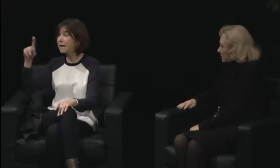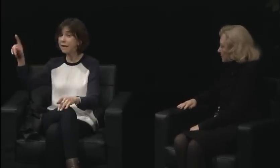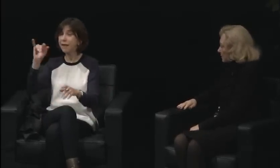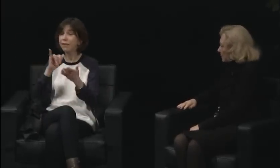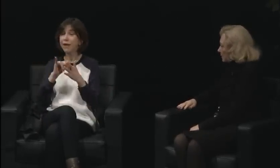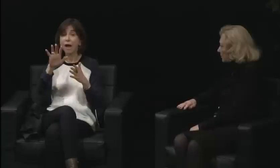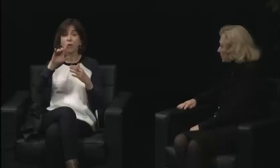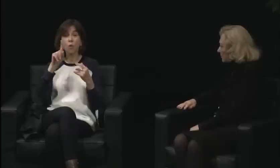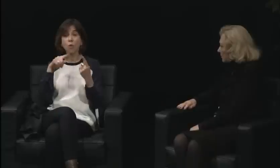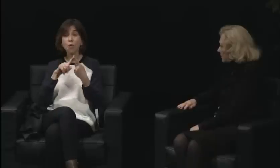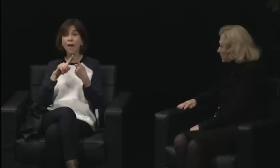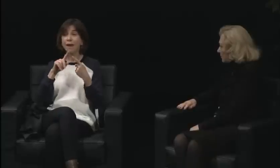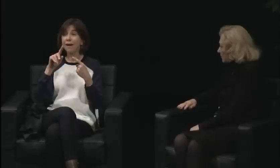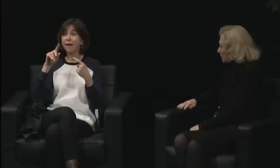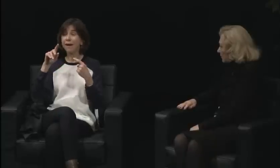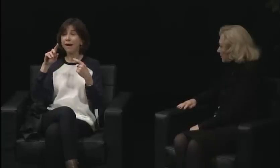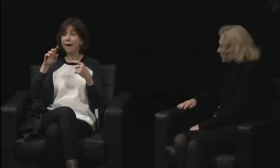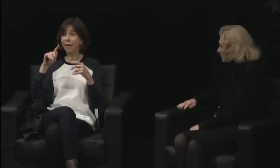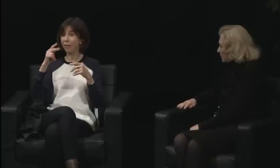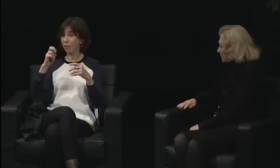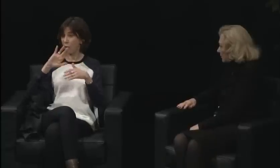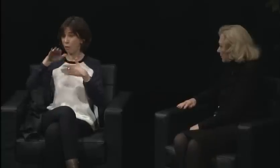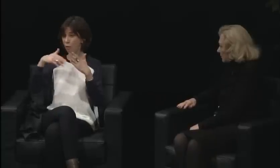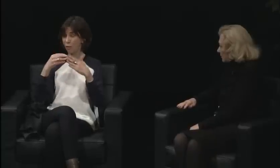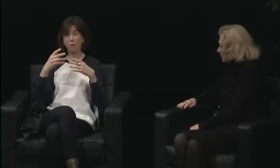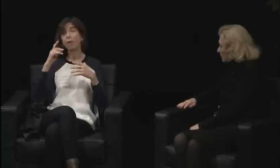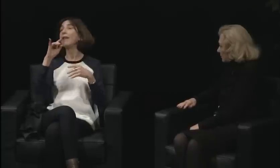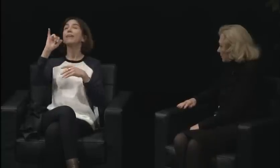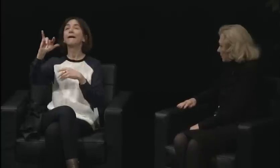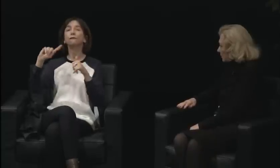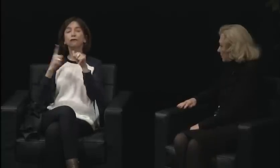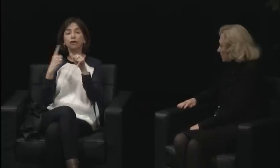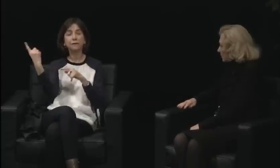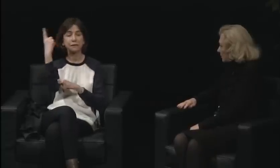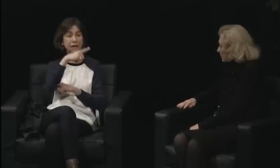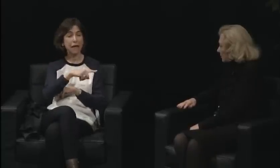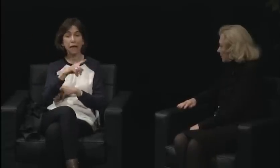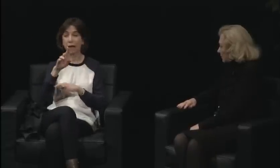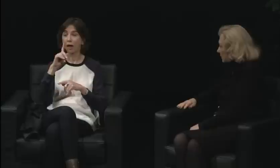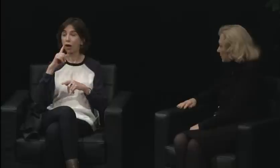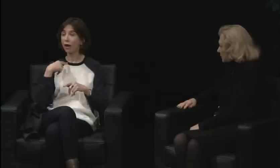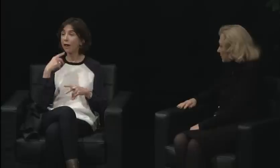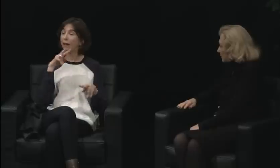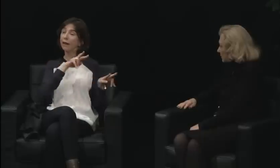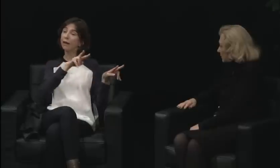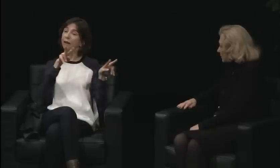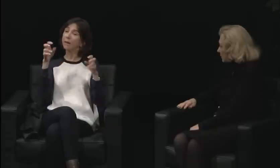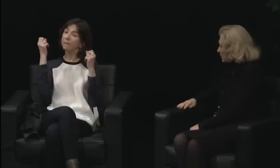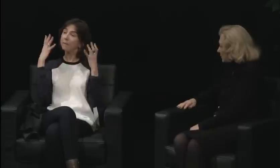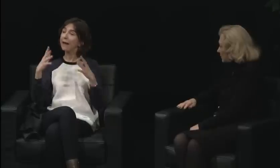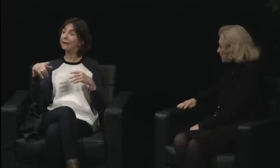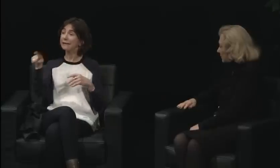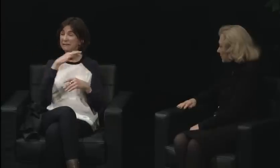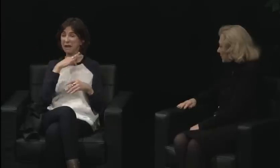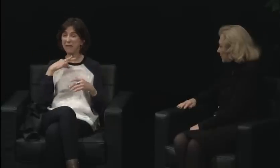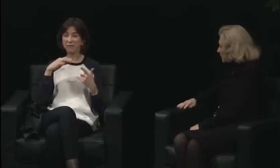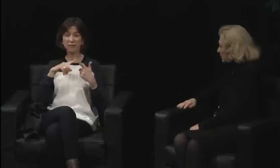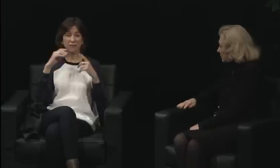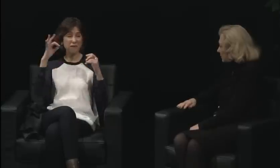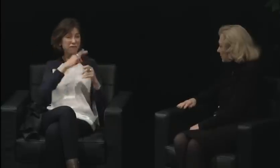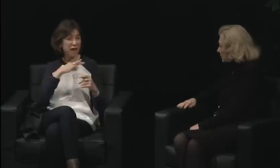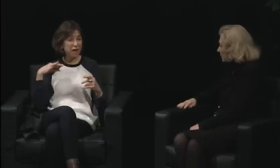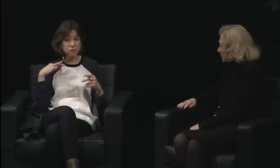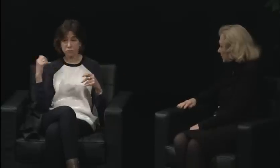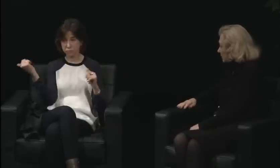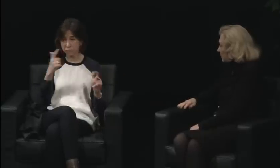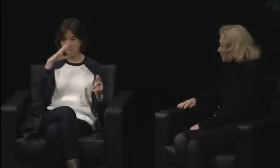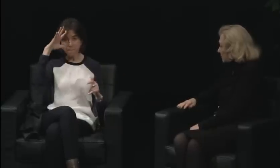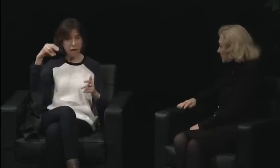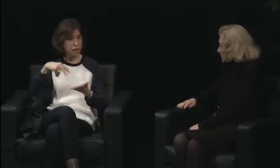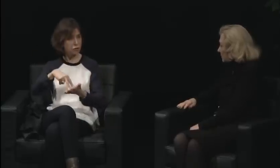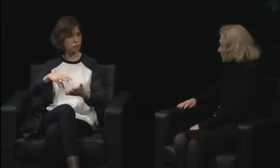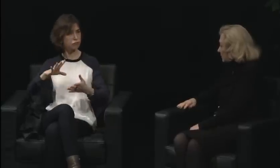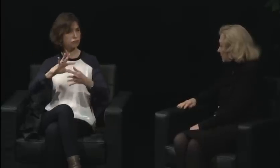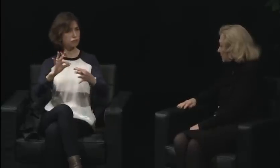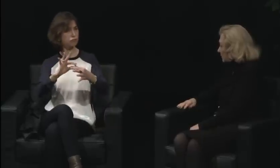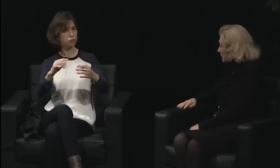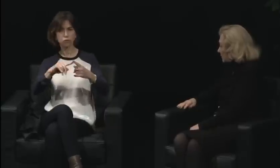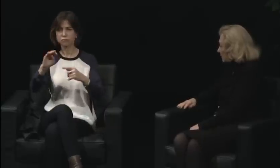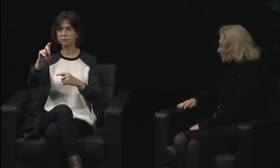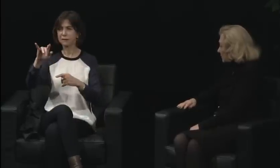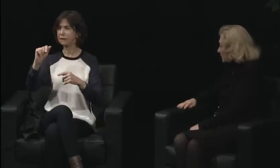My life was about the four students.